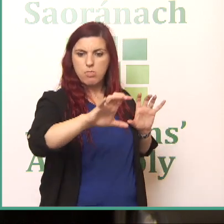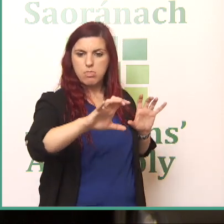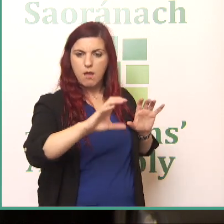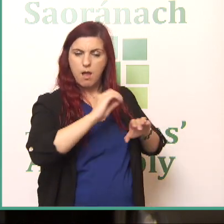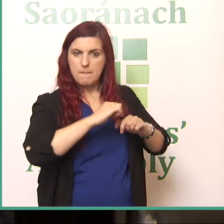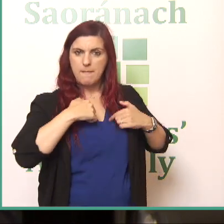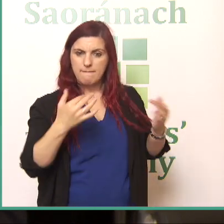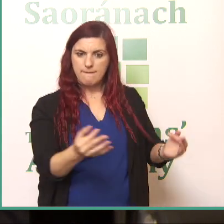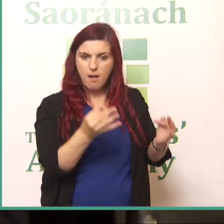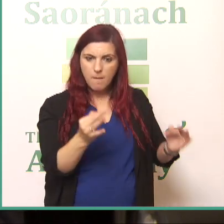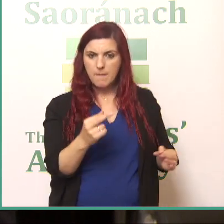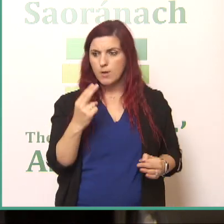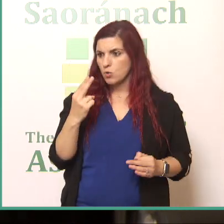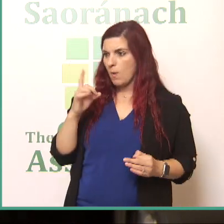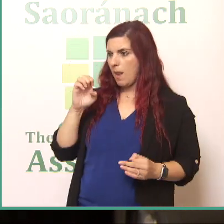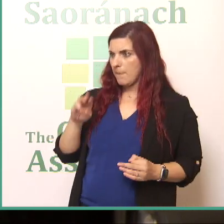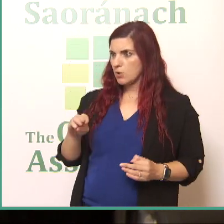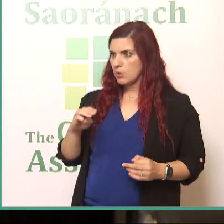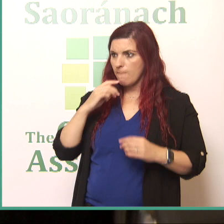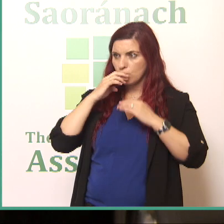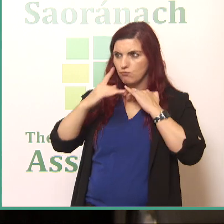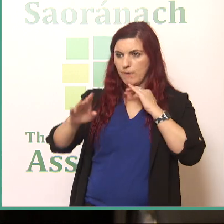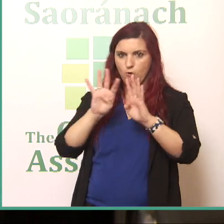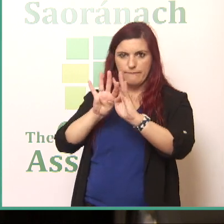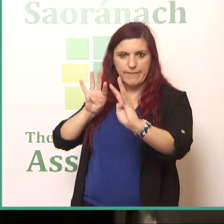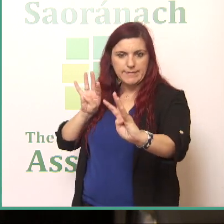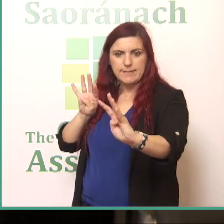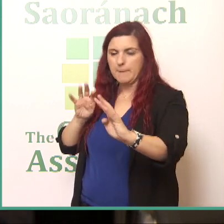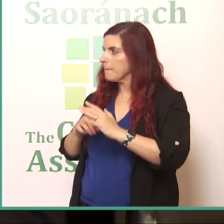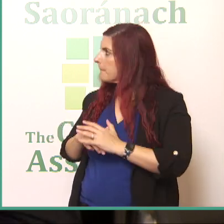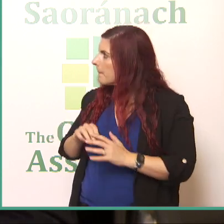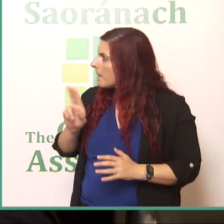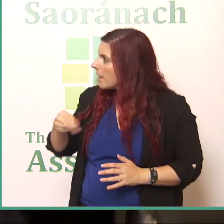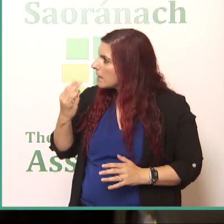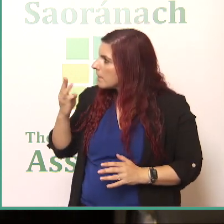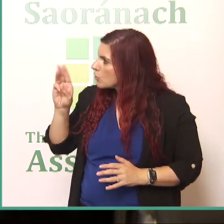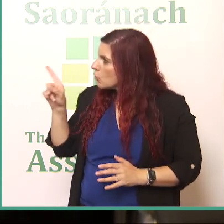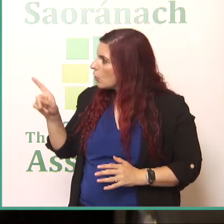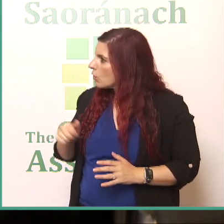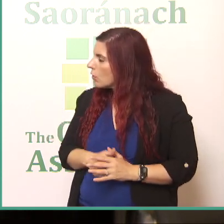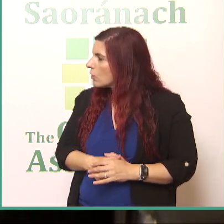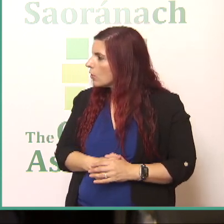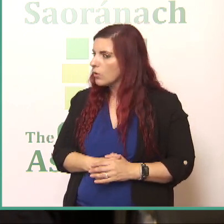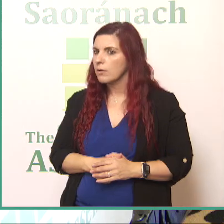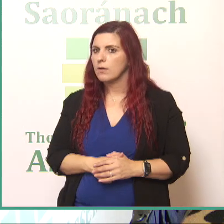and two kilometers of river fencing been done and this the next slide shows uh that